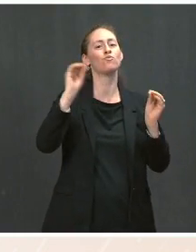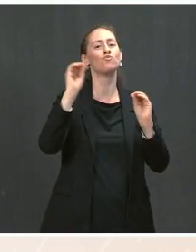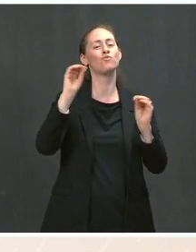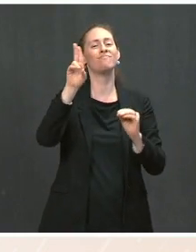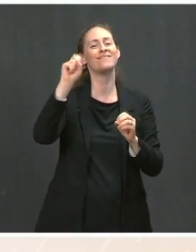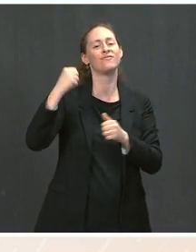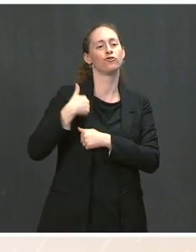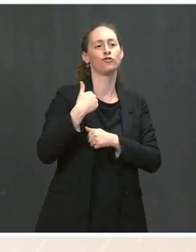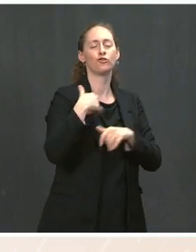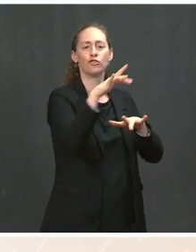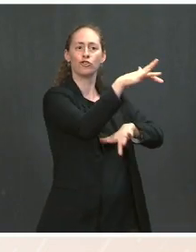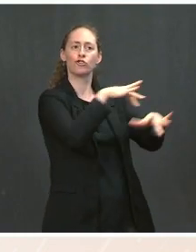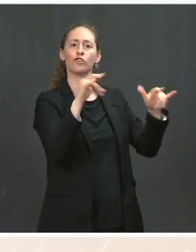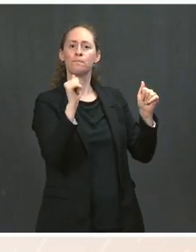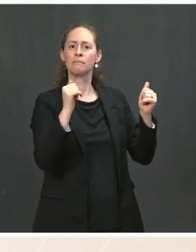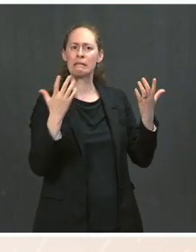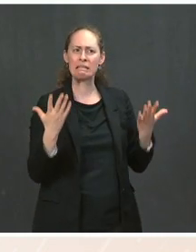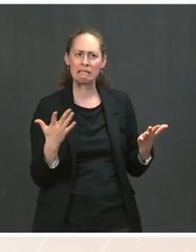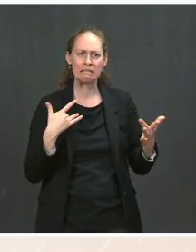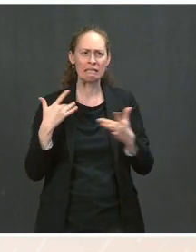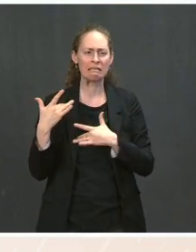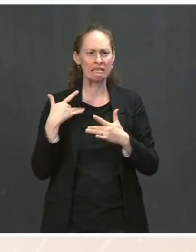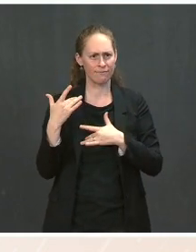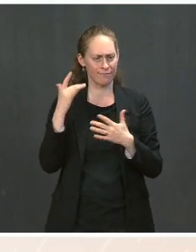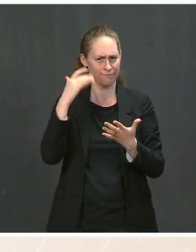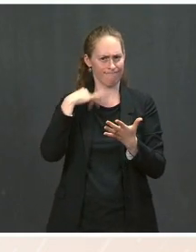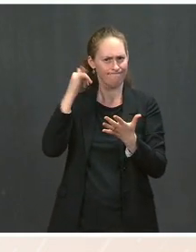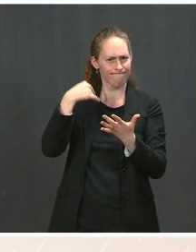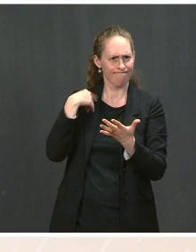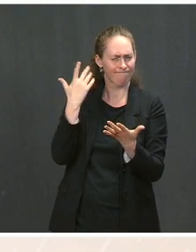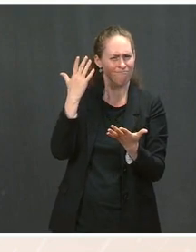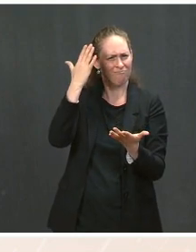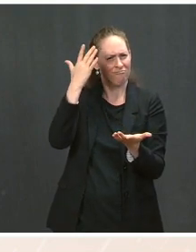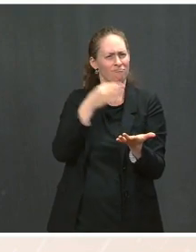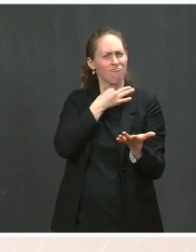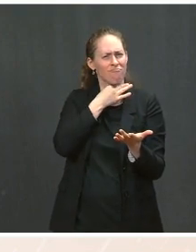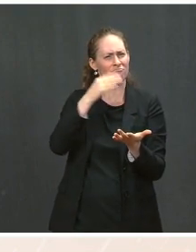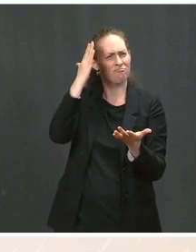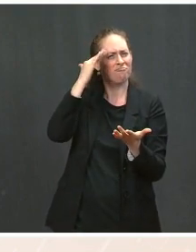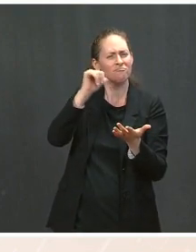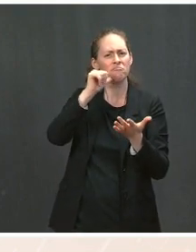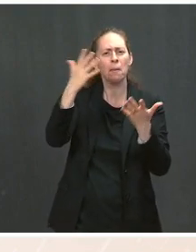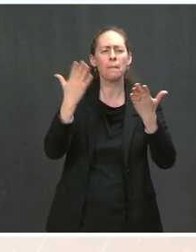but you saw the testimony as well as I did. Why not leave a small residual force behind?